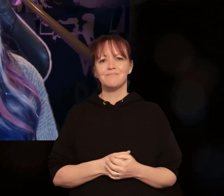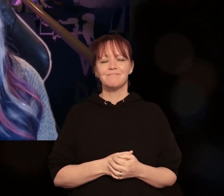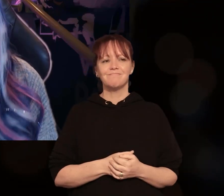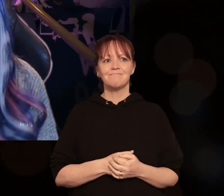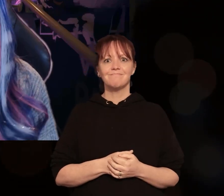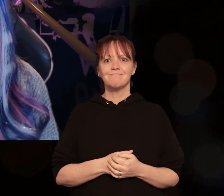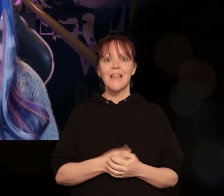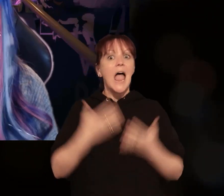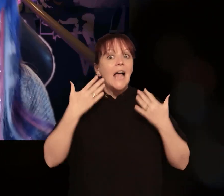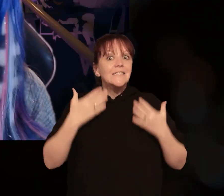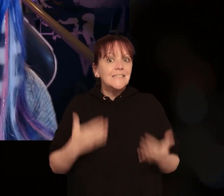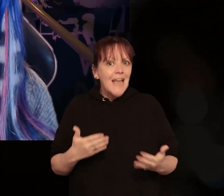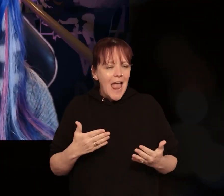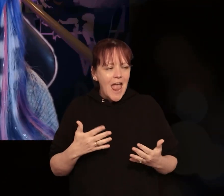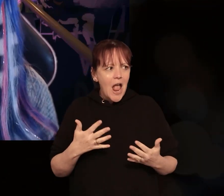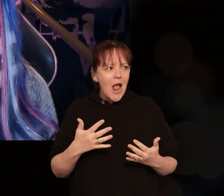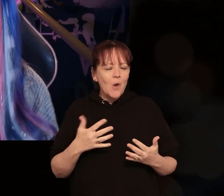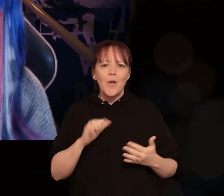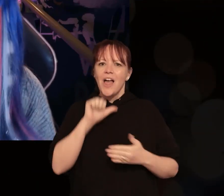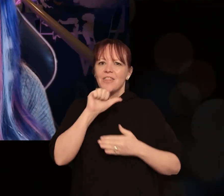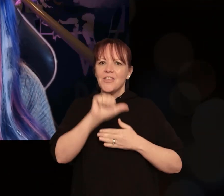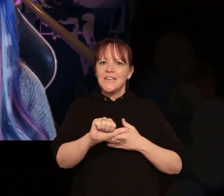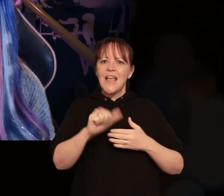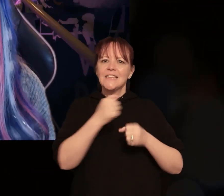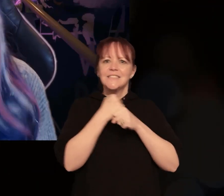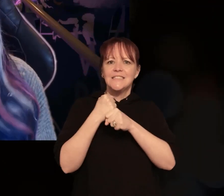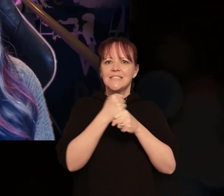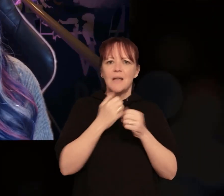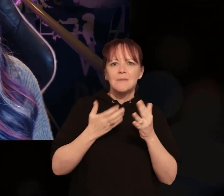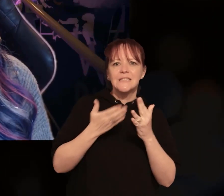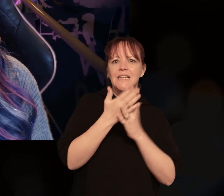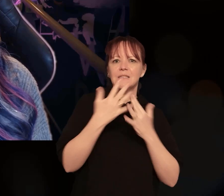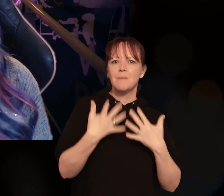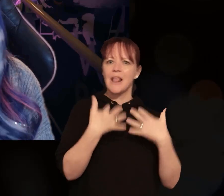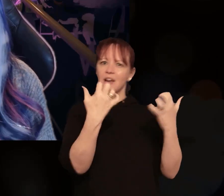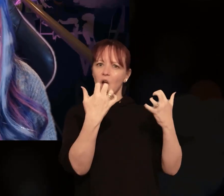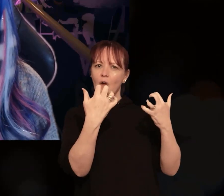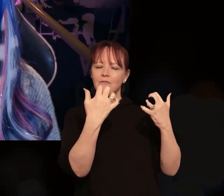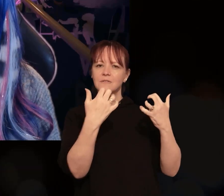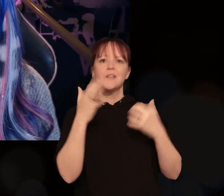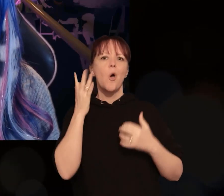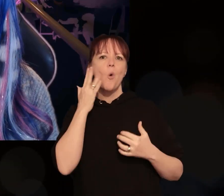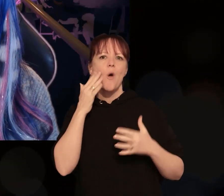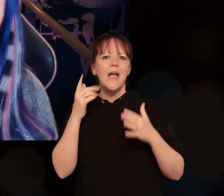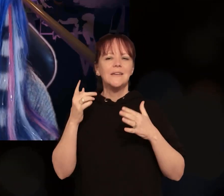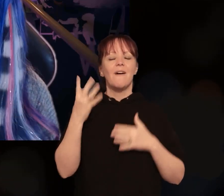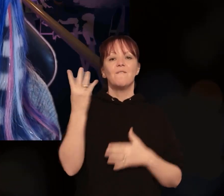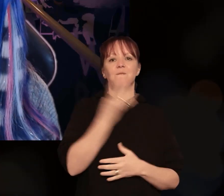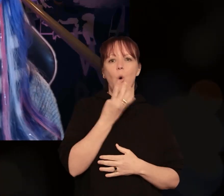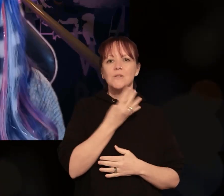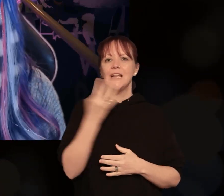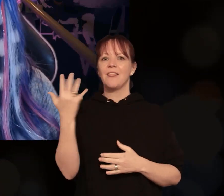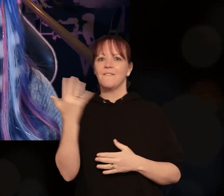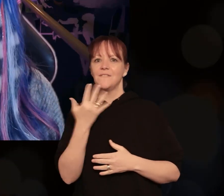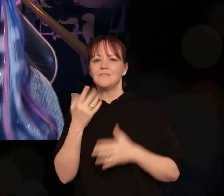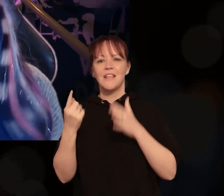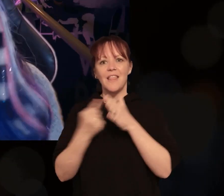coming up in April on the 14th and 15th in London. So if you would like to go to the Pullman St. Pancras Hotel